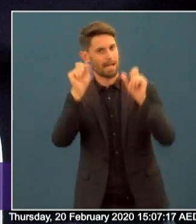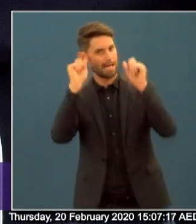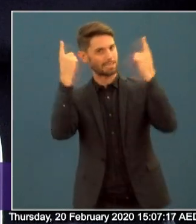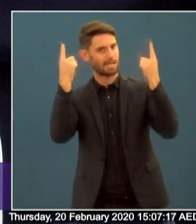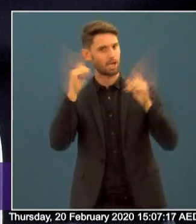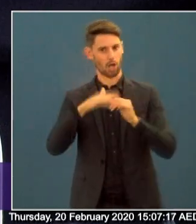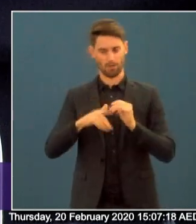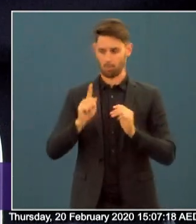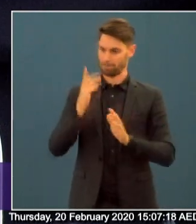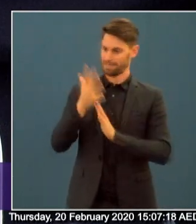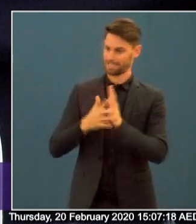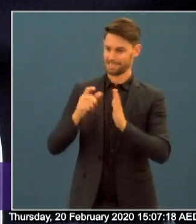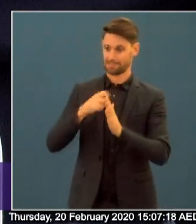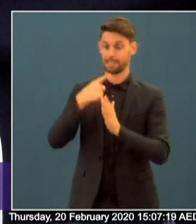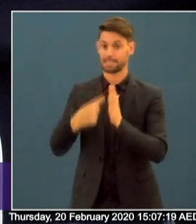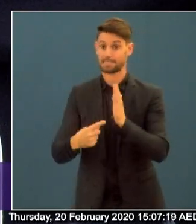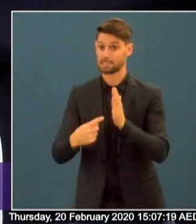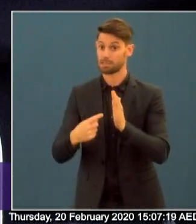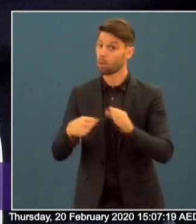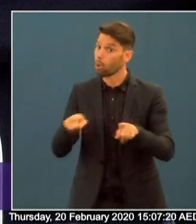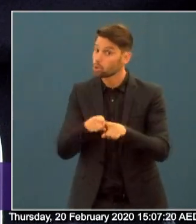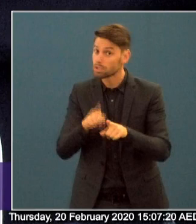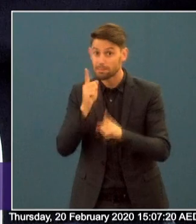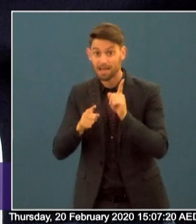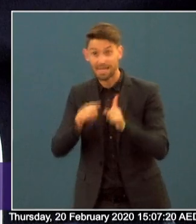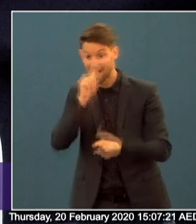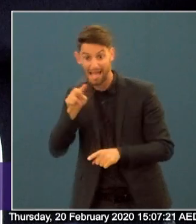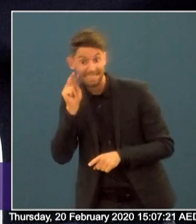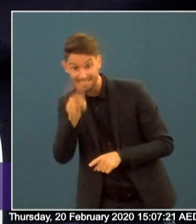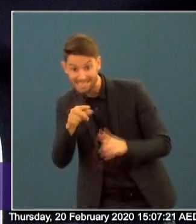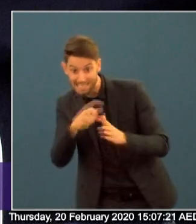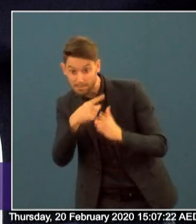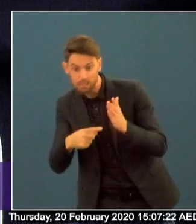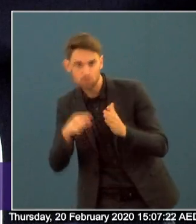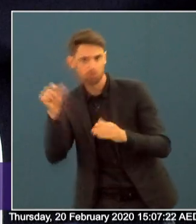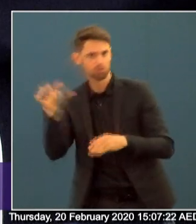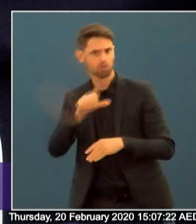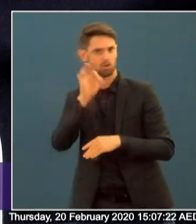Access to health supports had worsened for people since the introduction of the NDIS